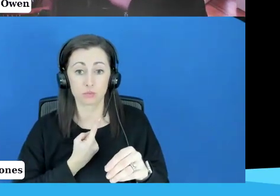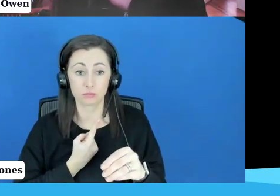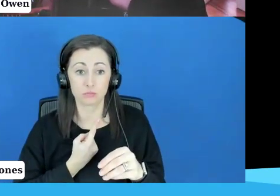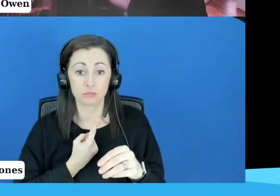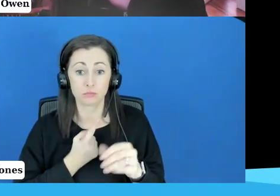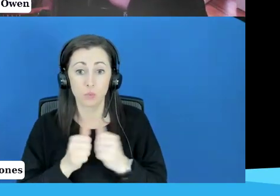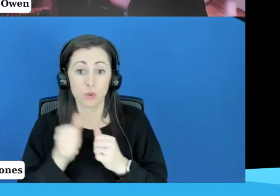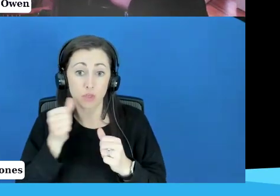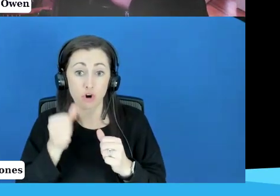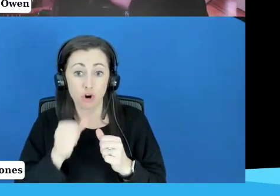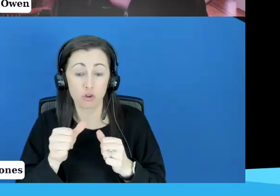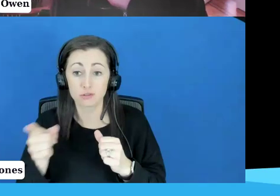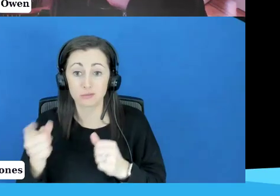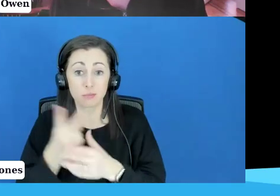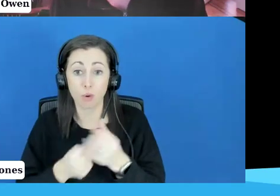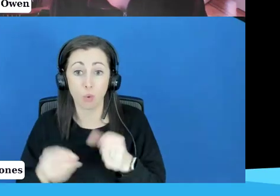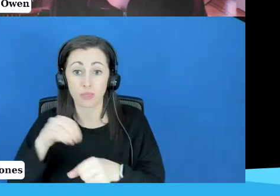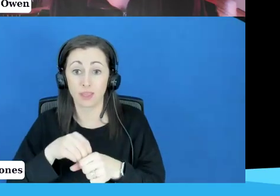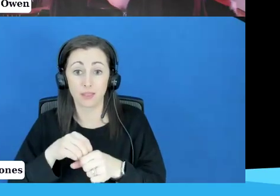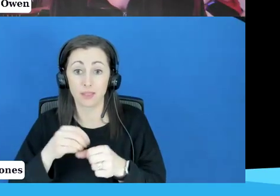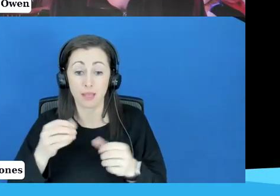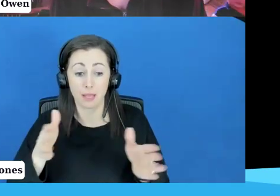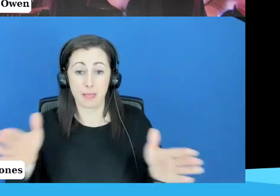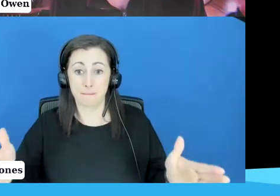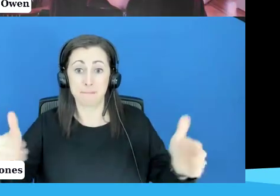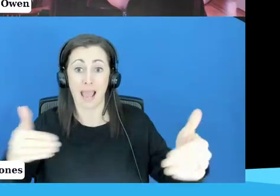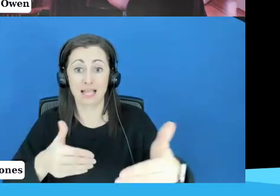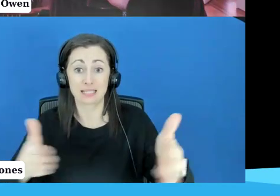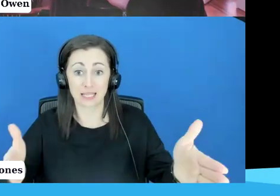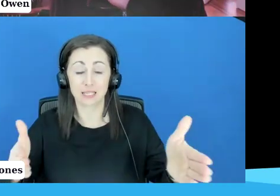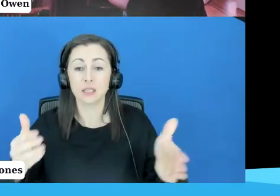and both of them are in a basket, and I still have my food, but I'm able to push it with my chair.